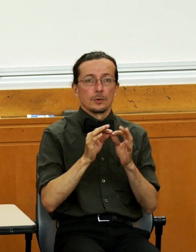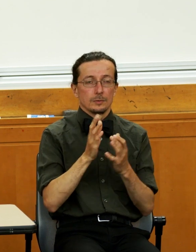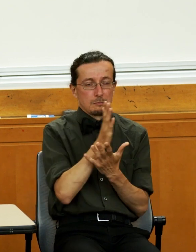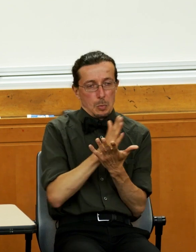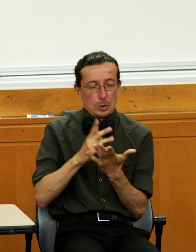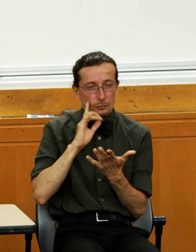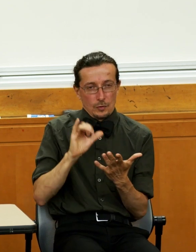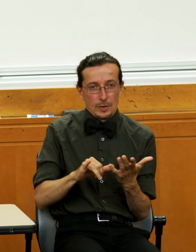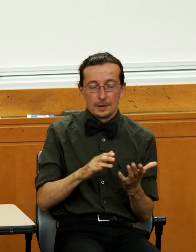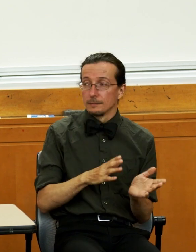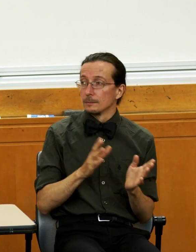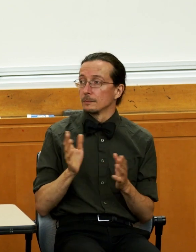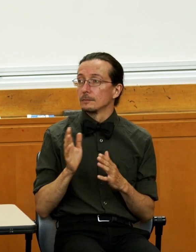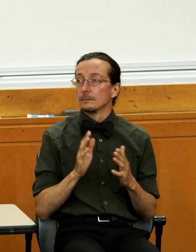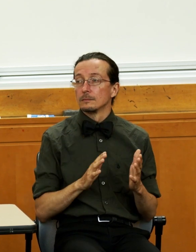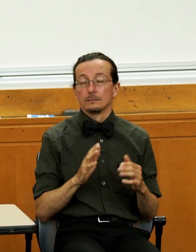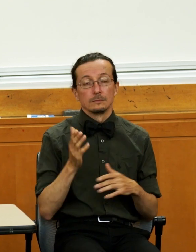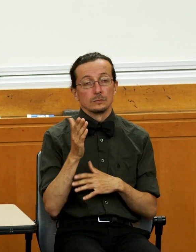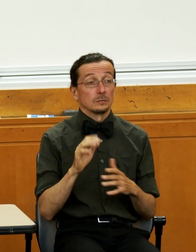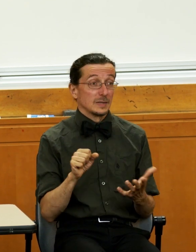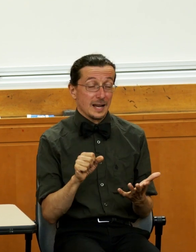Yeah, so, it's completely socially constructed, like everything is, right?